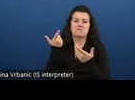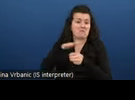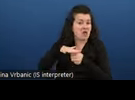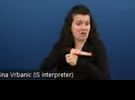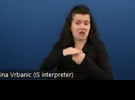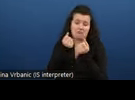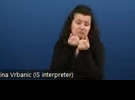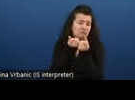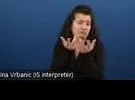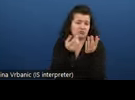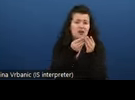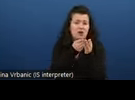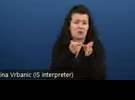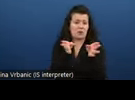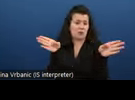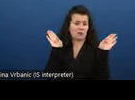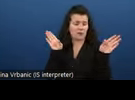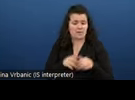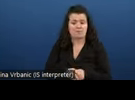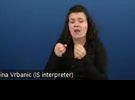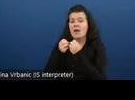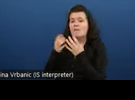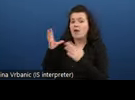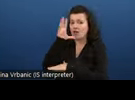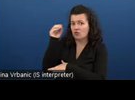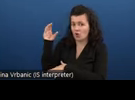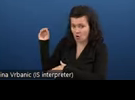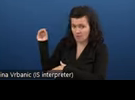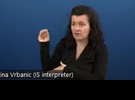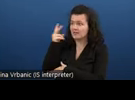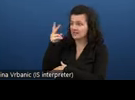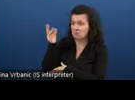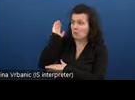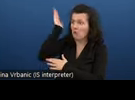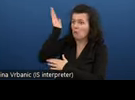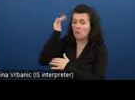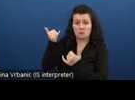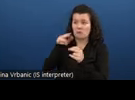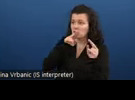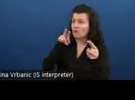many of our participating companies are have spoken here today so it shows me that these